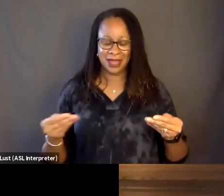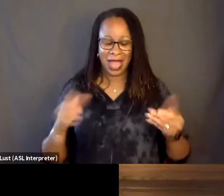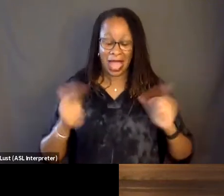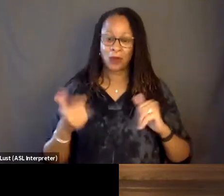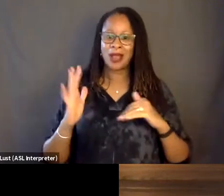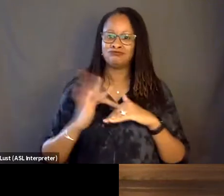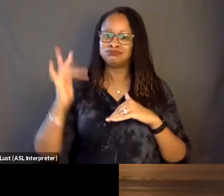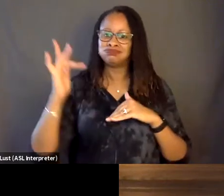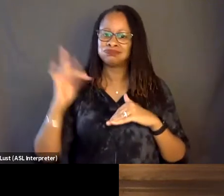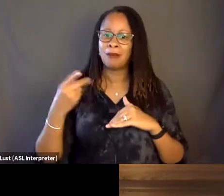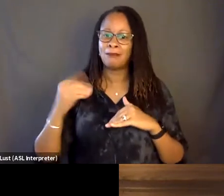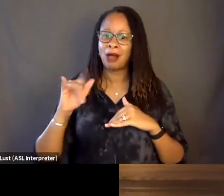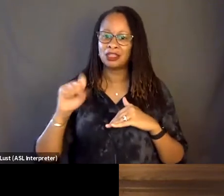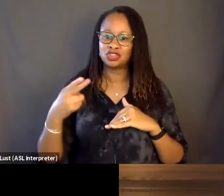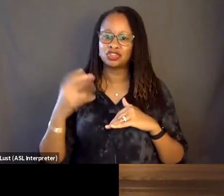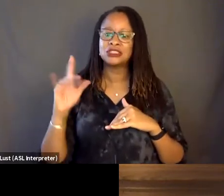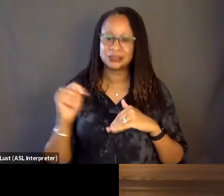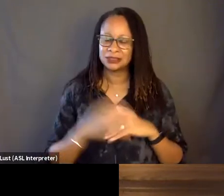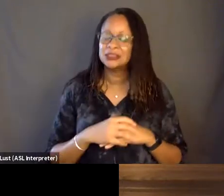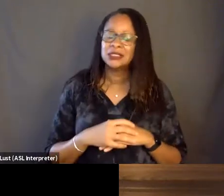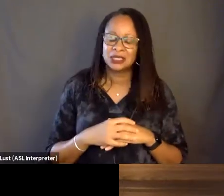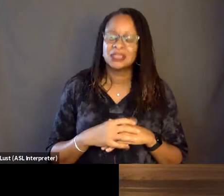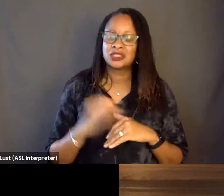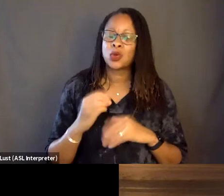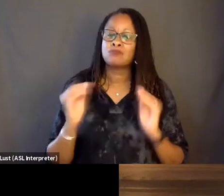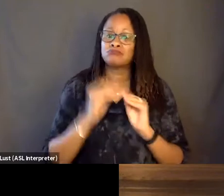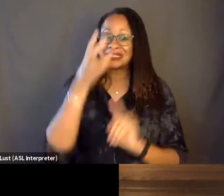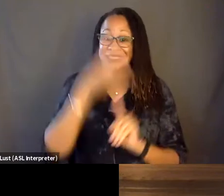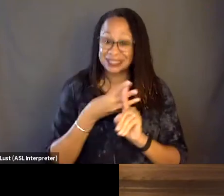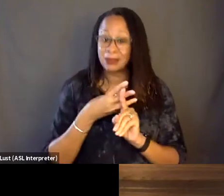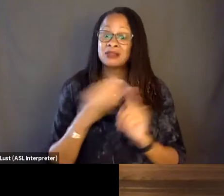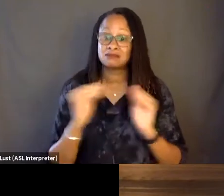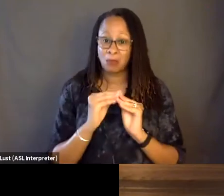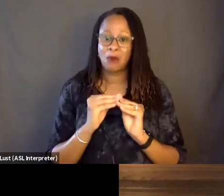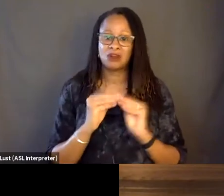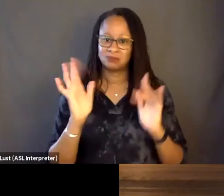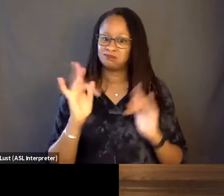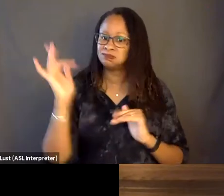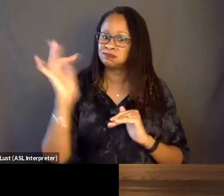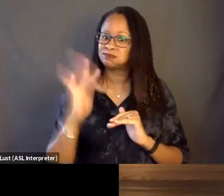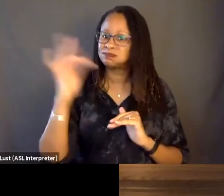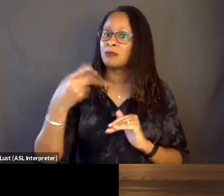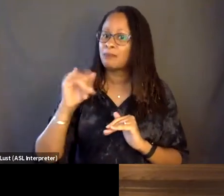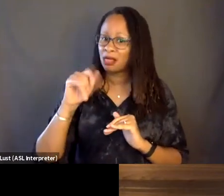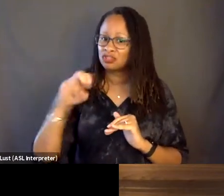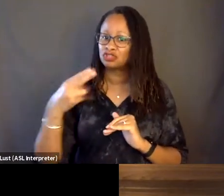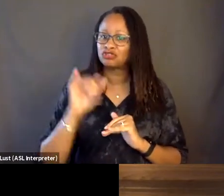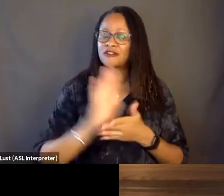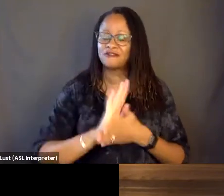And we spent another six months polishing it. And one of the kind of, I don't know if it's humorous.